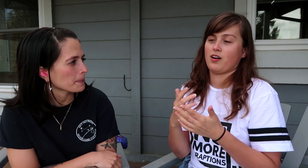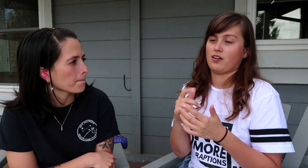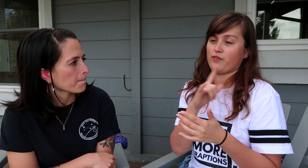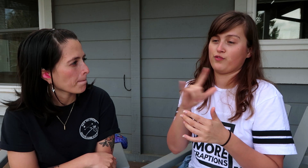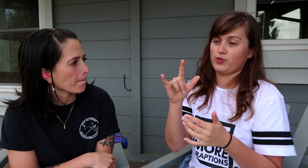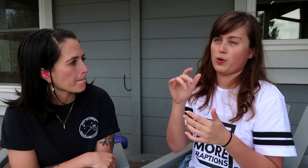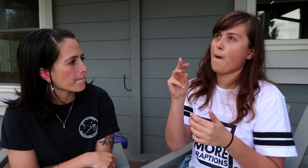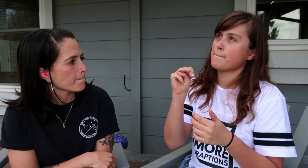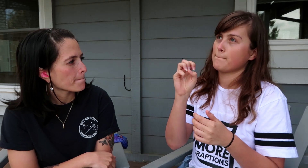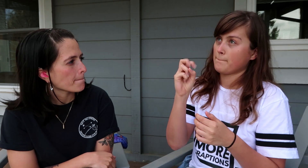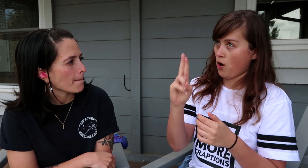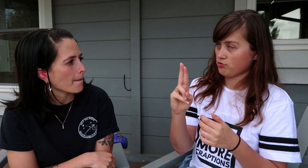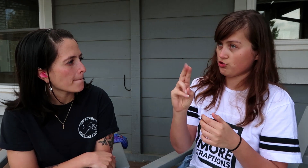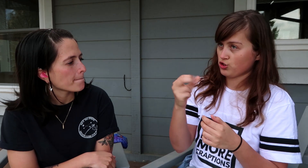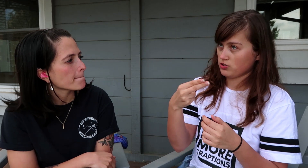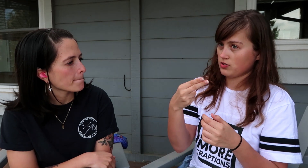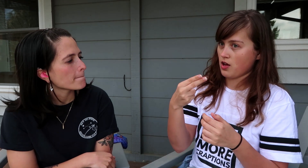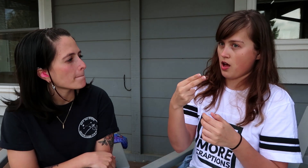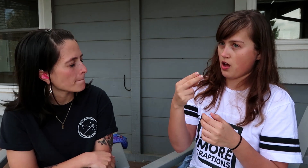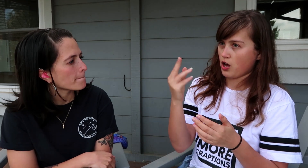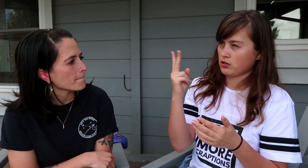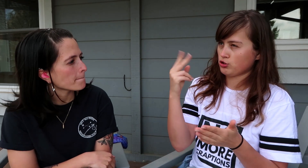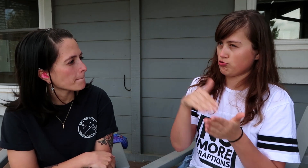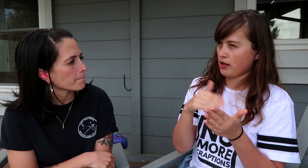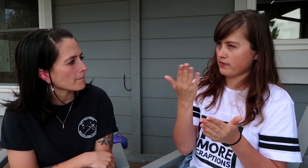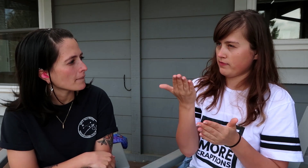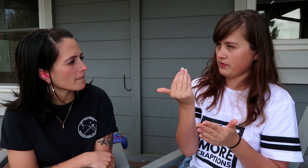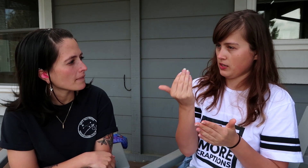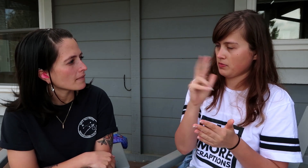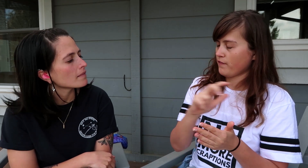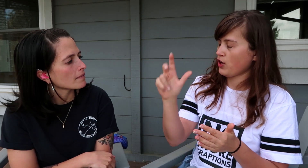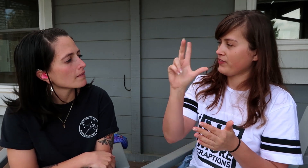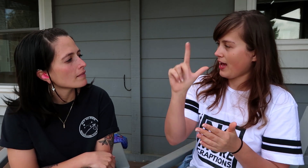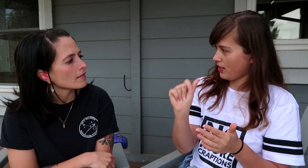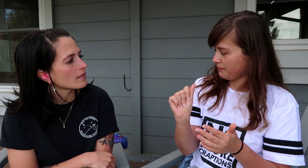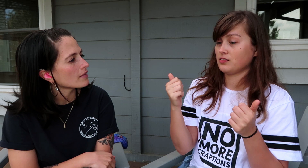So, in march 2015 I flew out to LA.